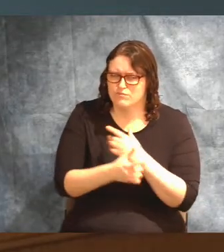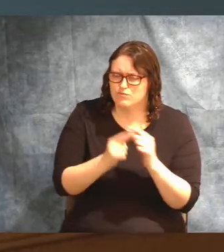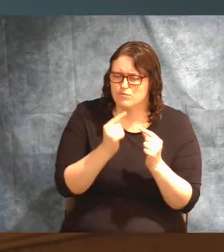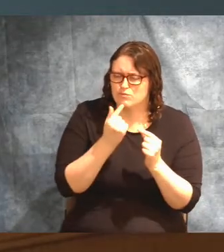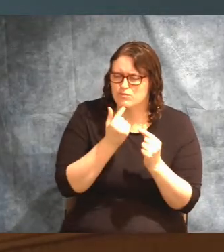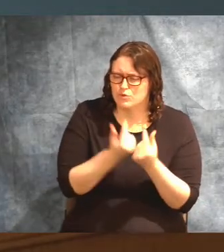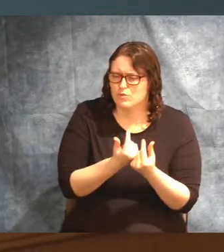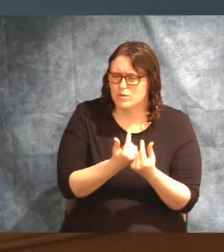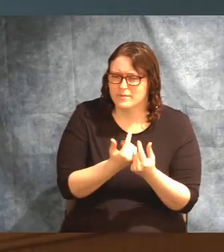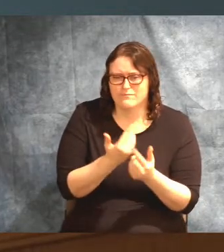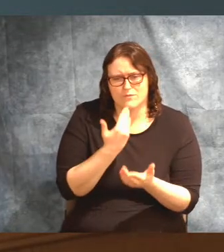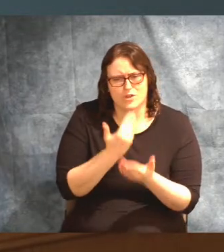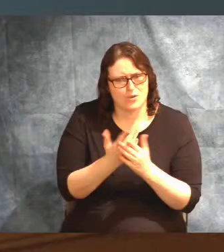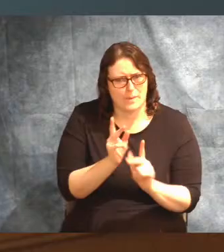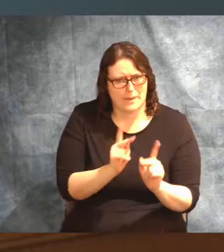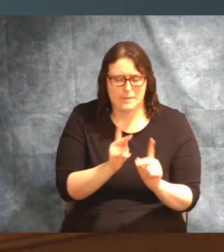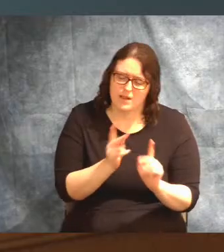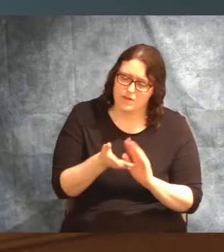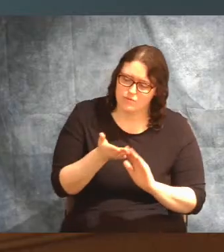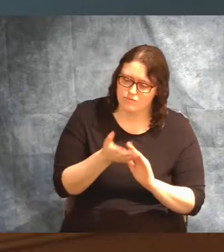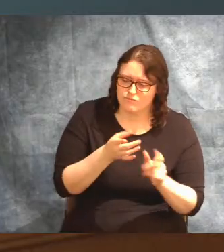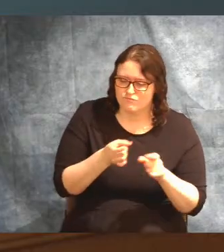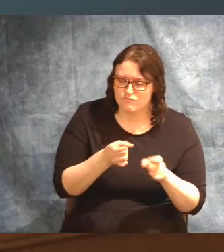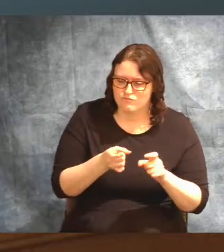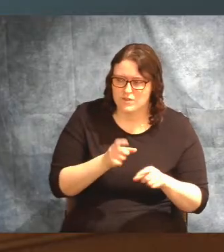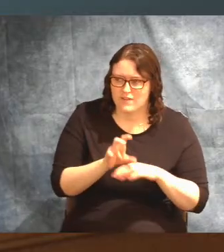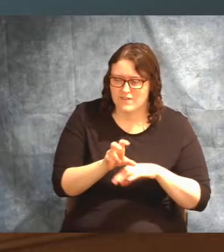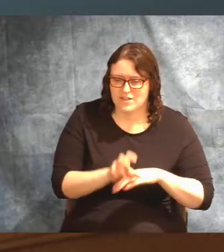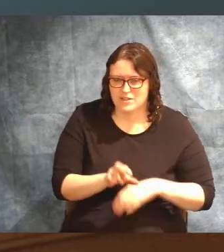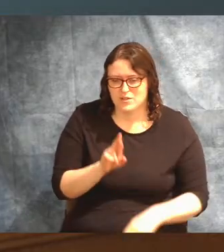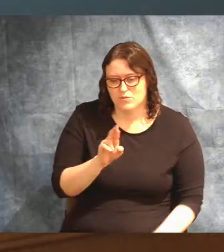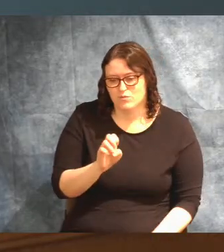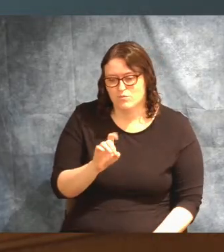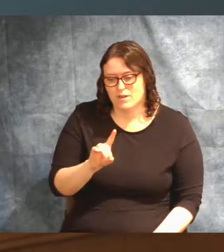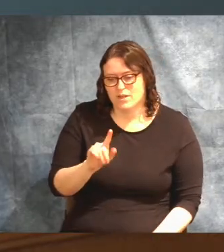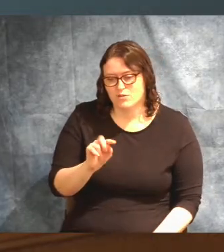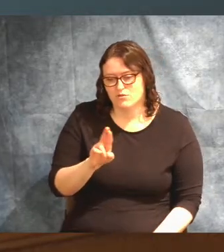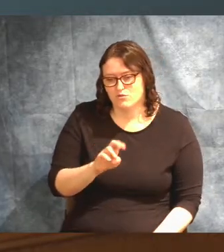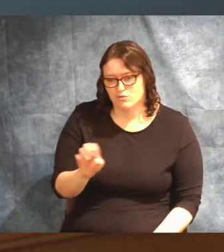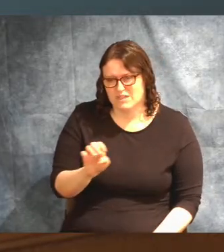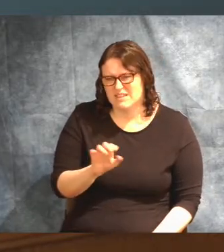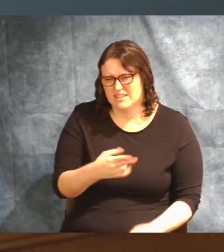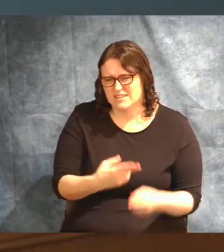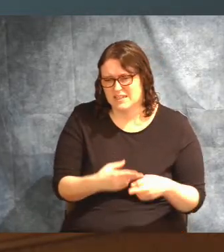investment process. Uh, Red Tree is the name of of the company that's doing and they're